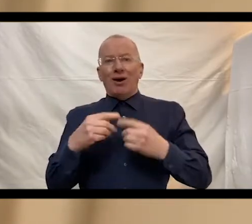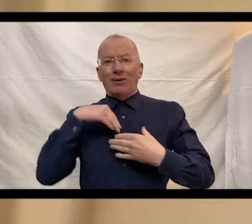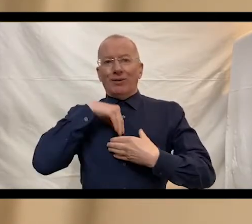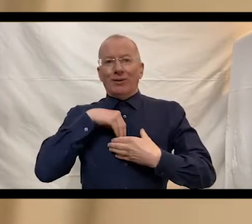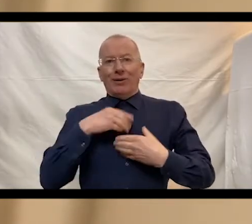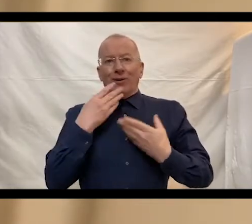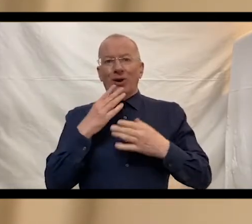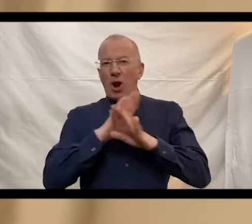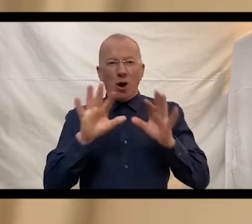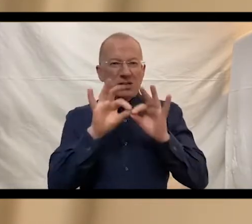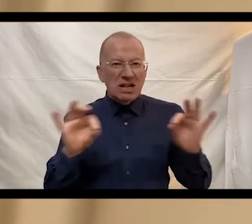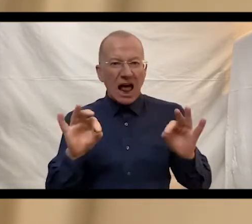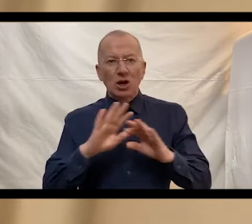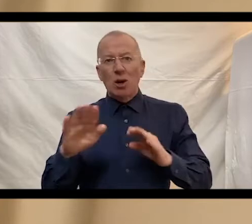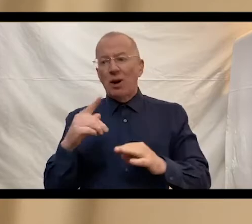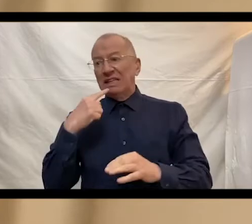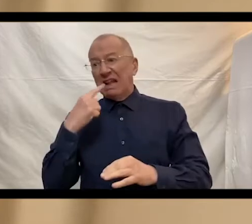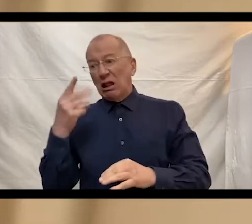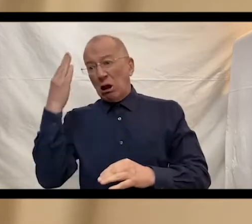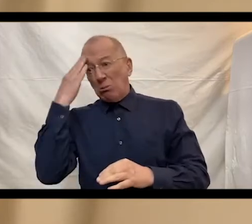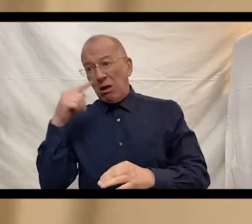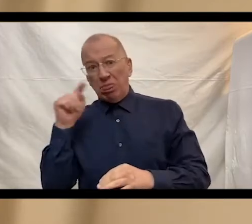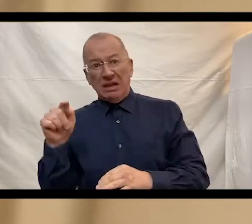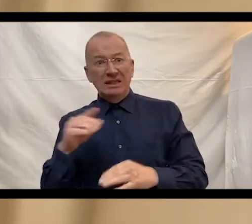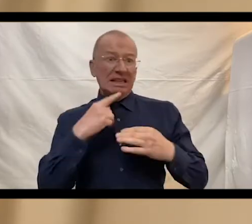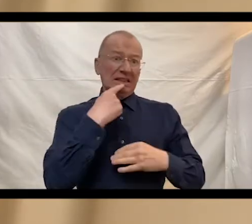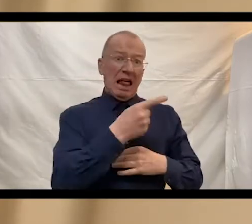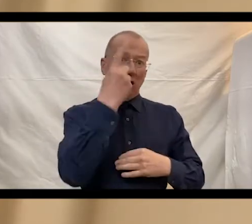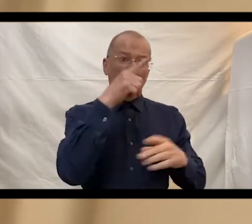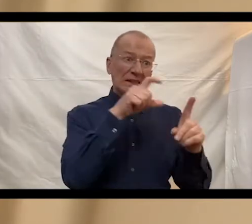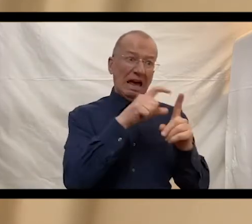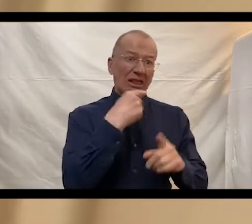No more silences, no more 'tell your mum this’, ‘tell your dad that’.